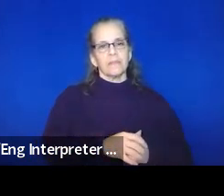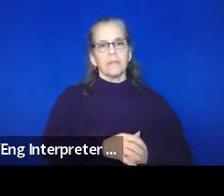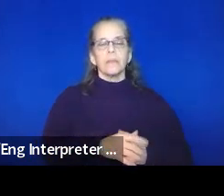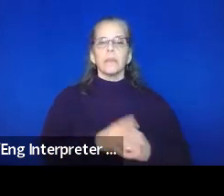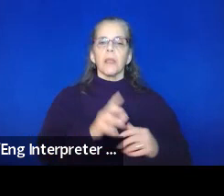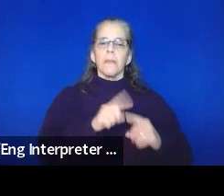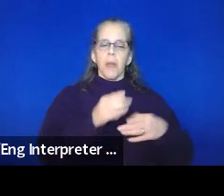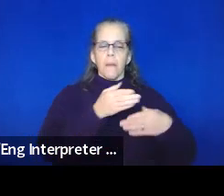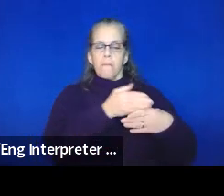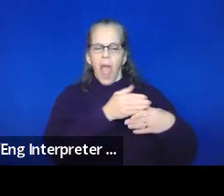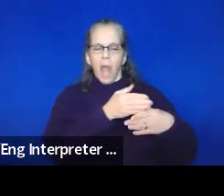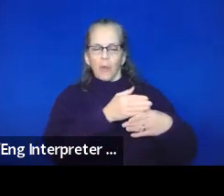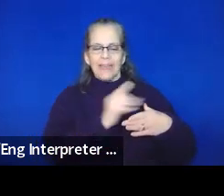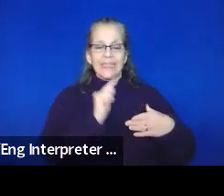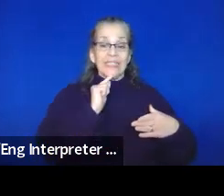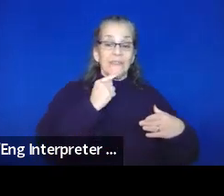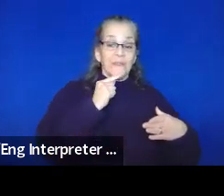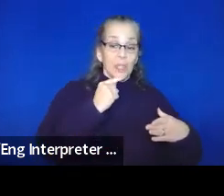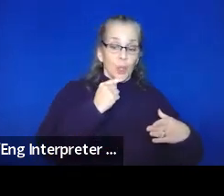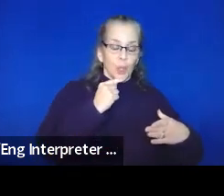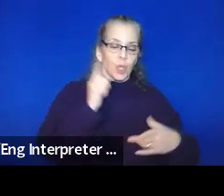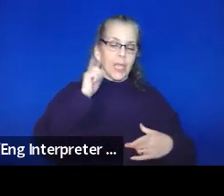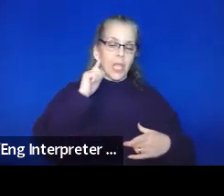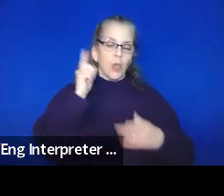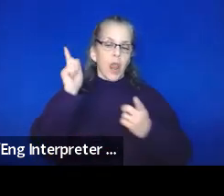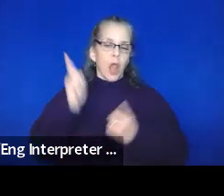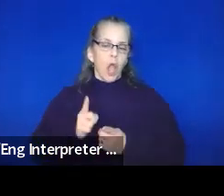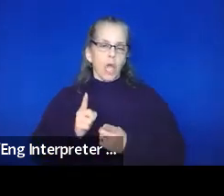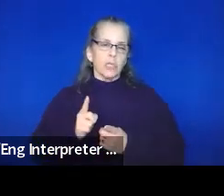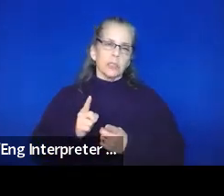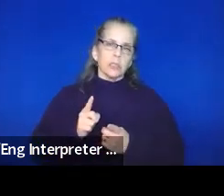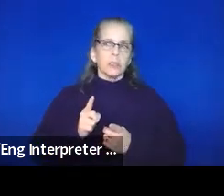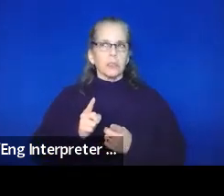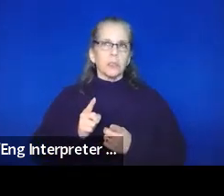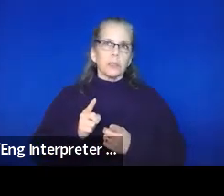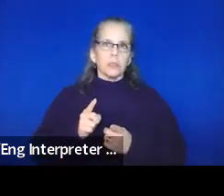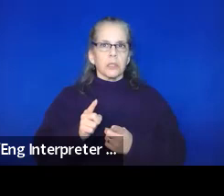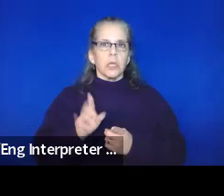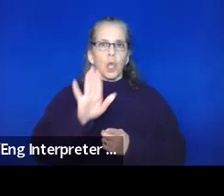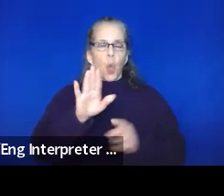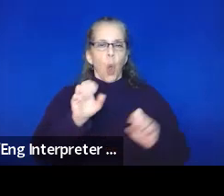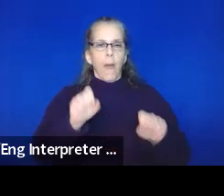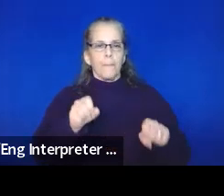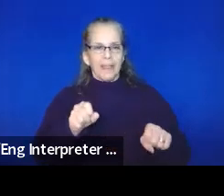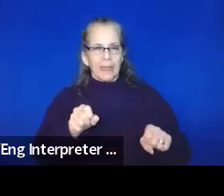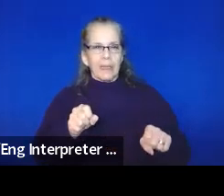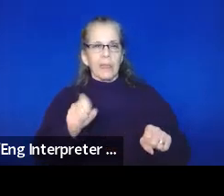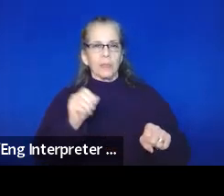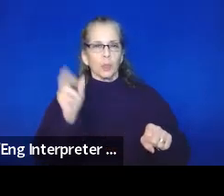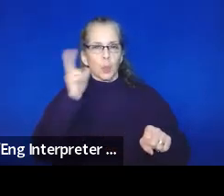hearing loss, your ability to hear indexical cues are getting close to cochlear implants,